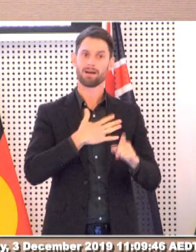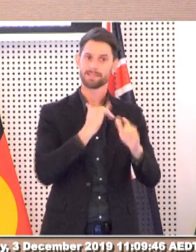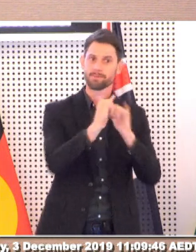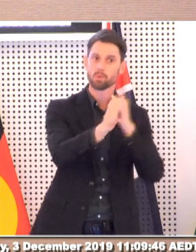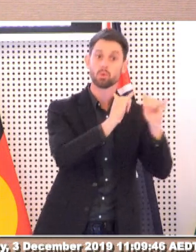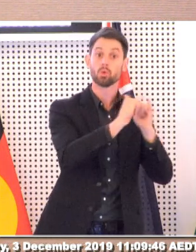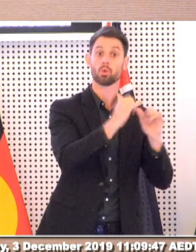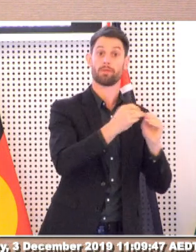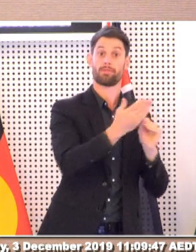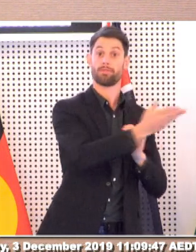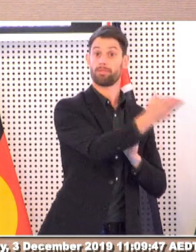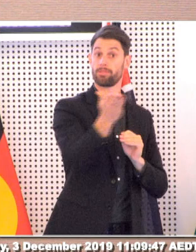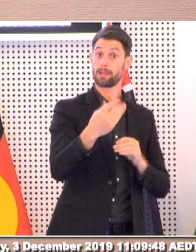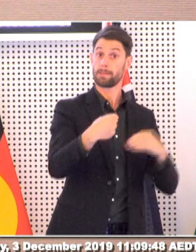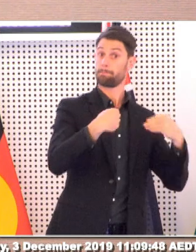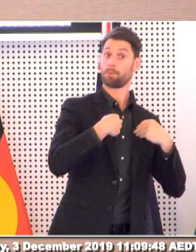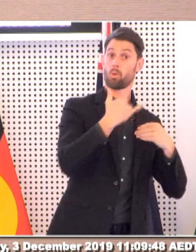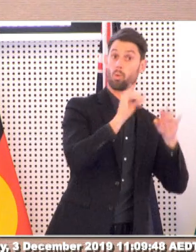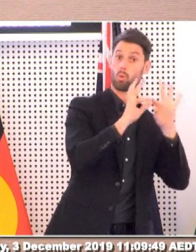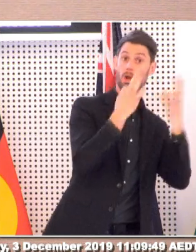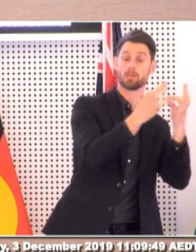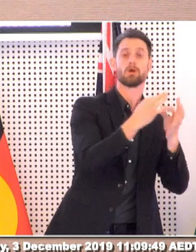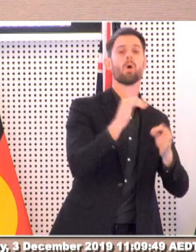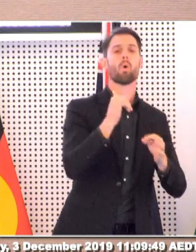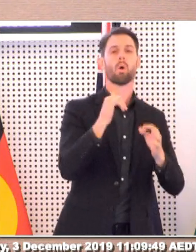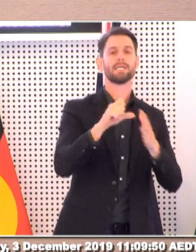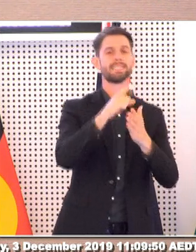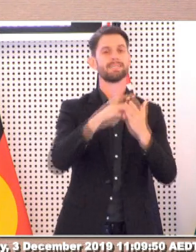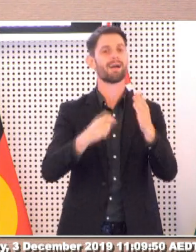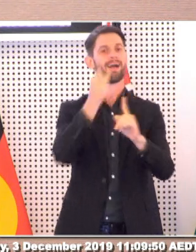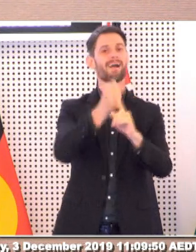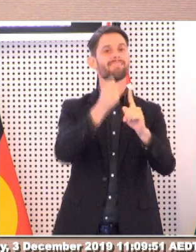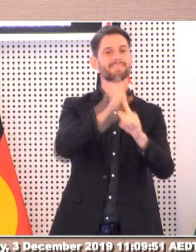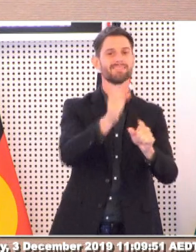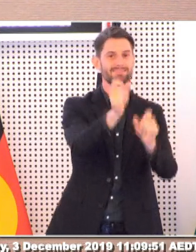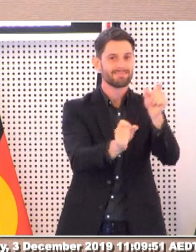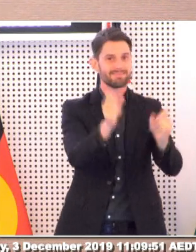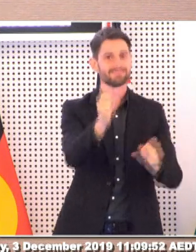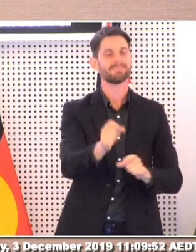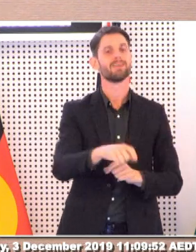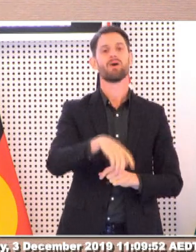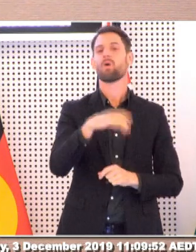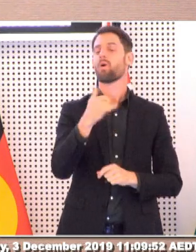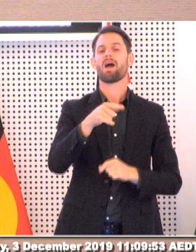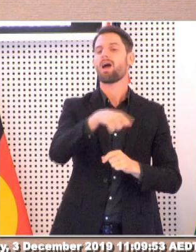providers, with disability advocates, with, I guess, other stakeholders in the space